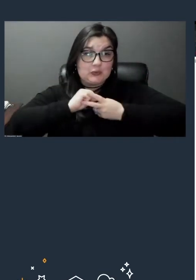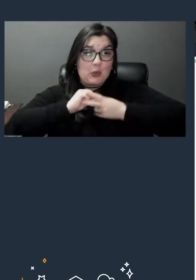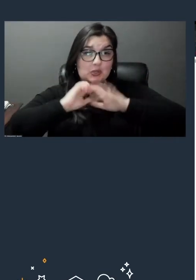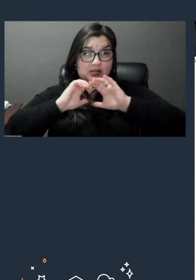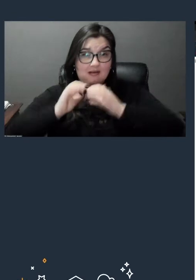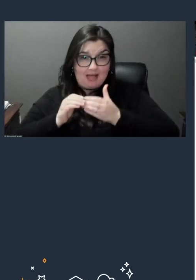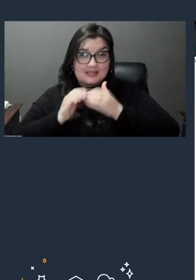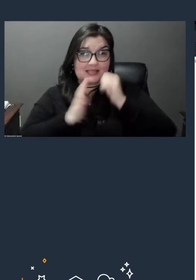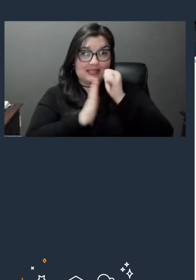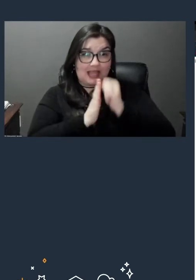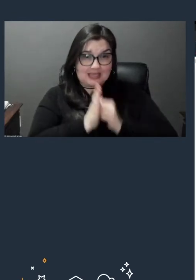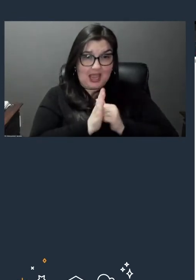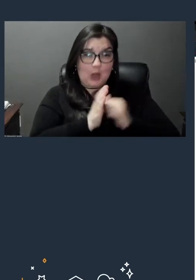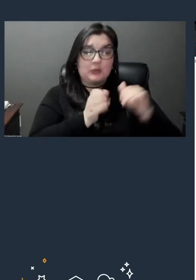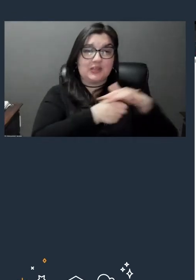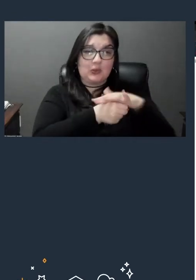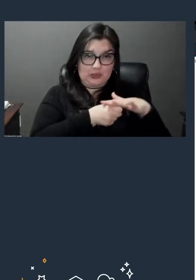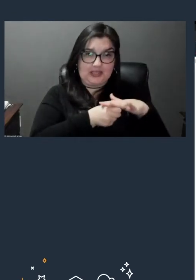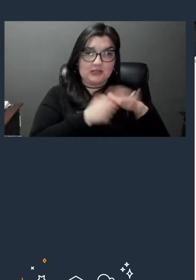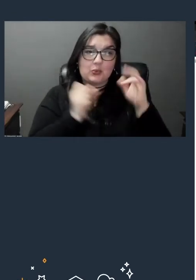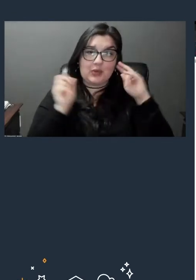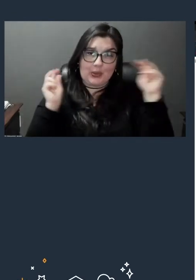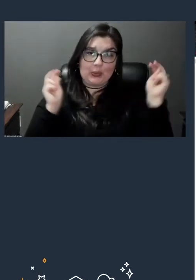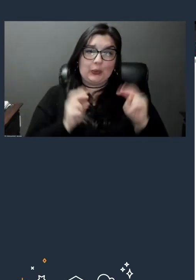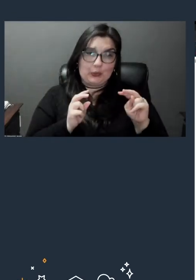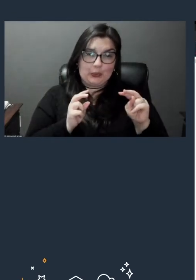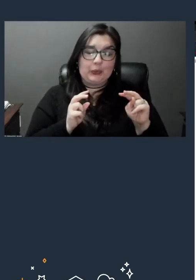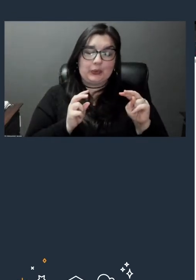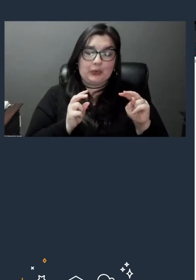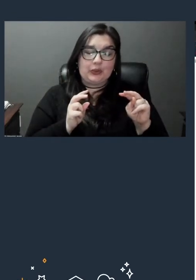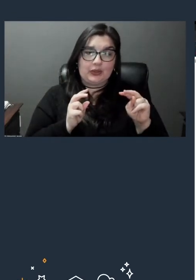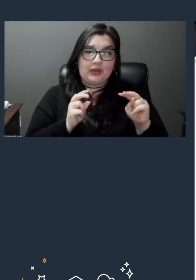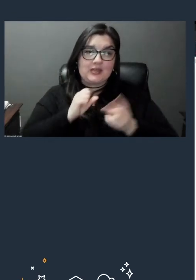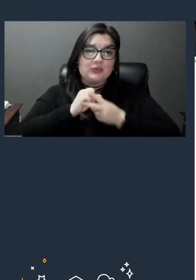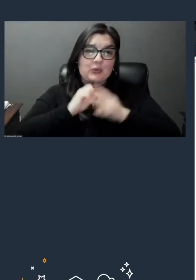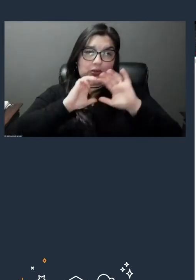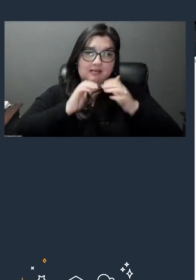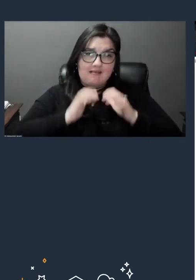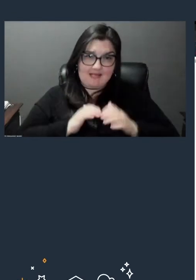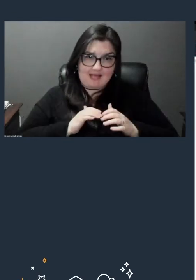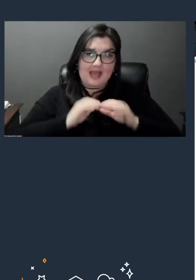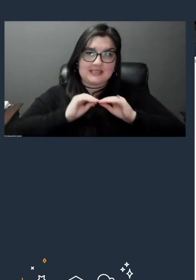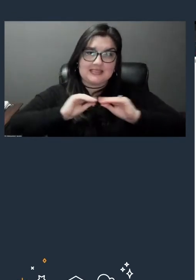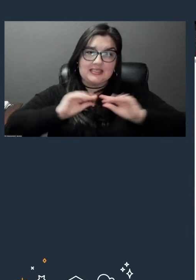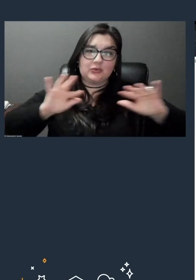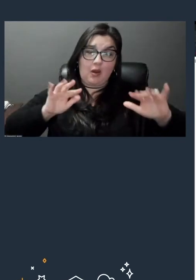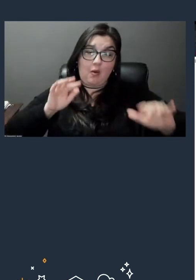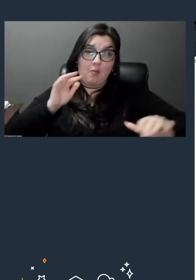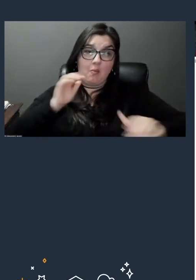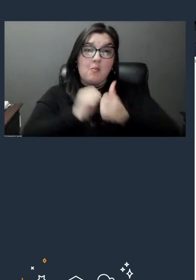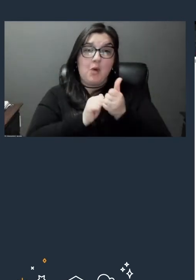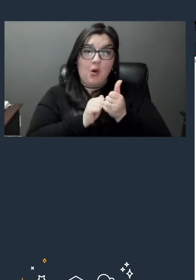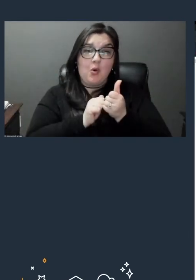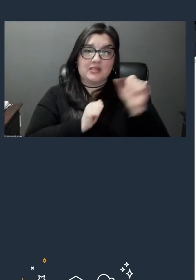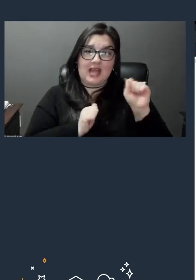We can take a look at the storage class distribution and identify that most of my storage is stored in S3 Standard and S3 Intelligent-Tiering.